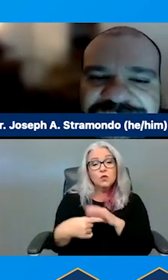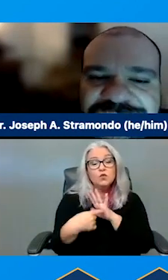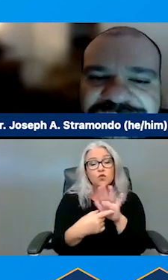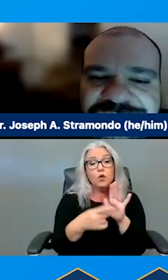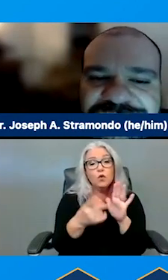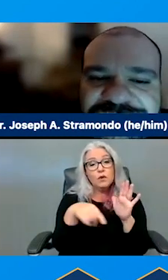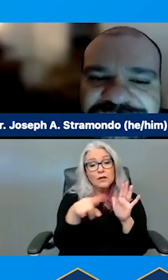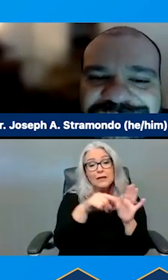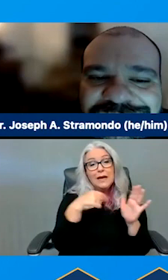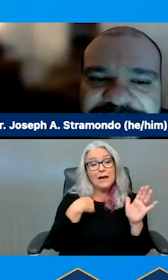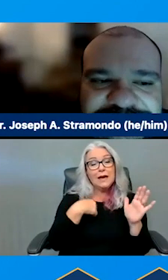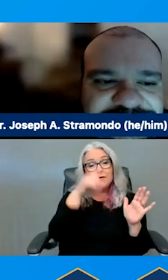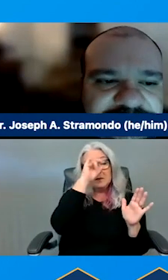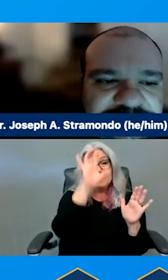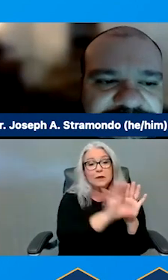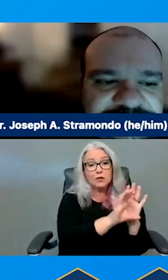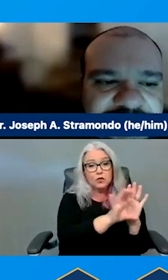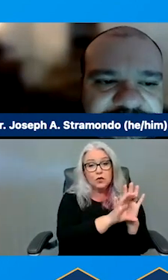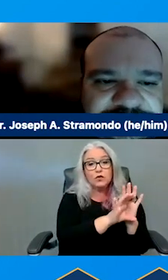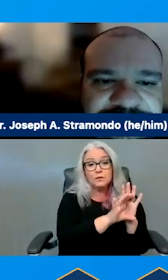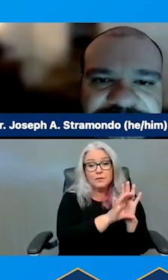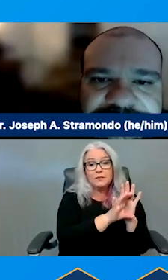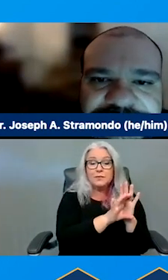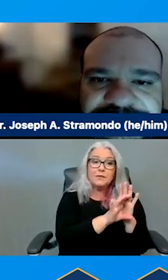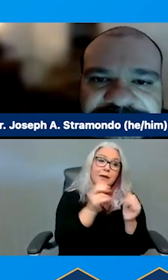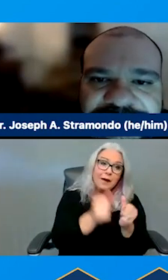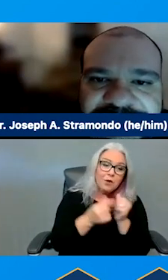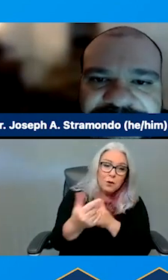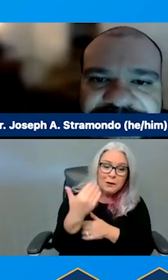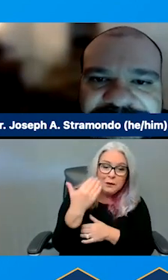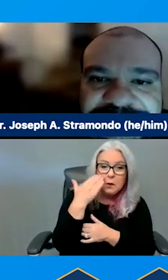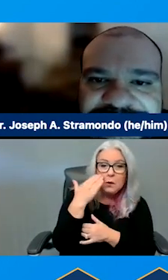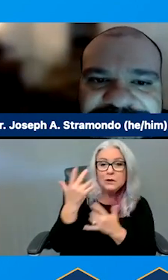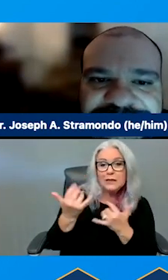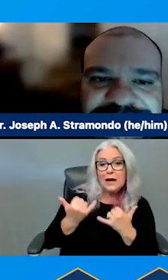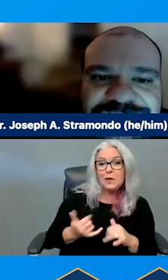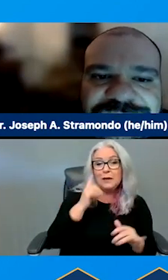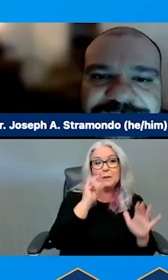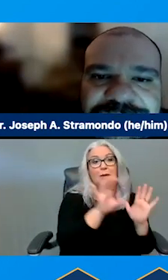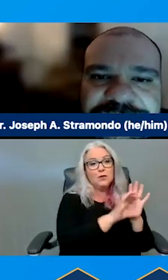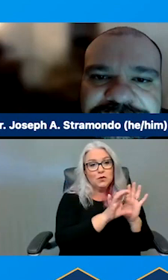illustrate that, I have a classic, now everyone is probably familiar with a graphic